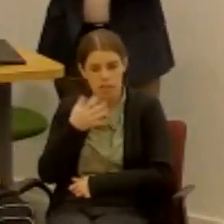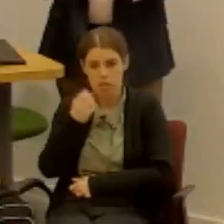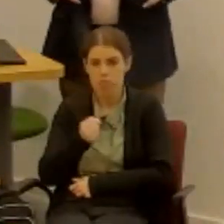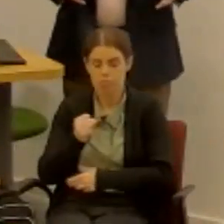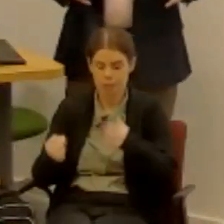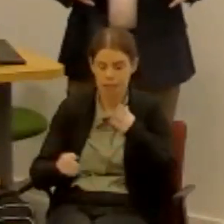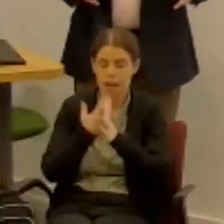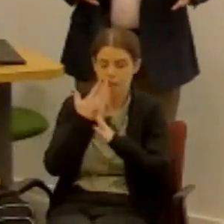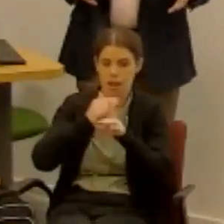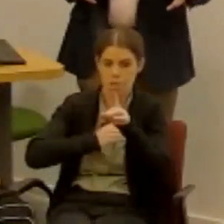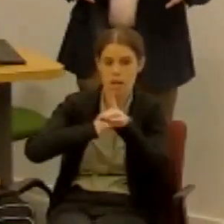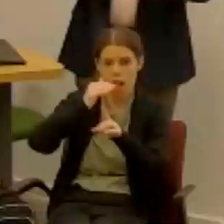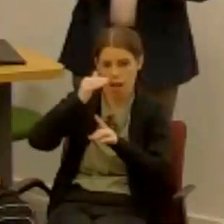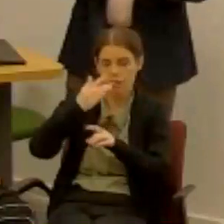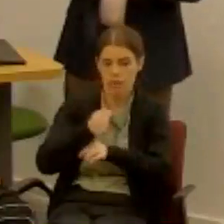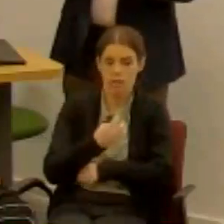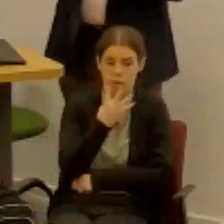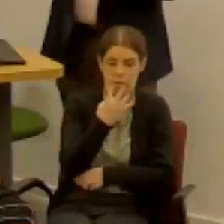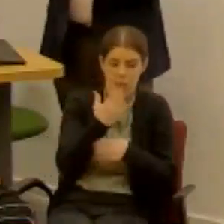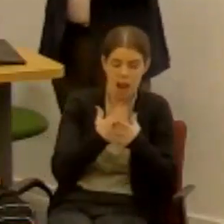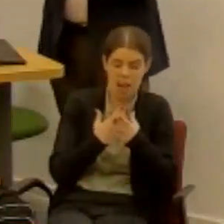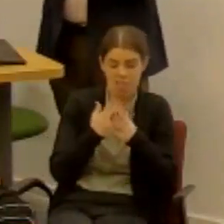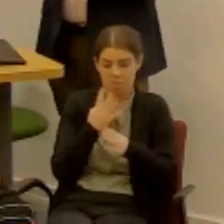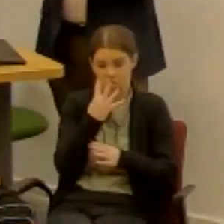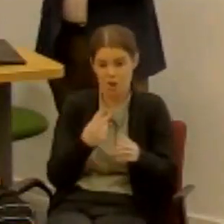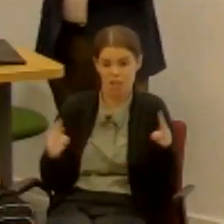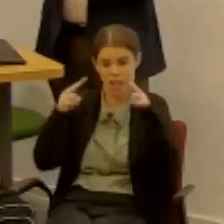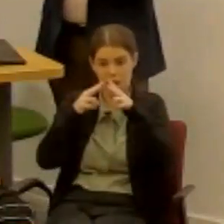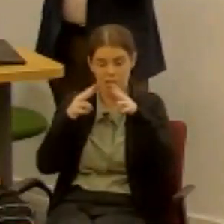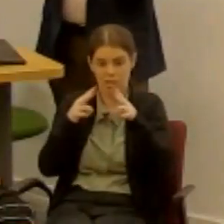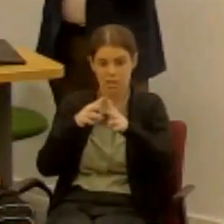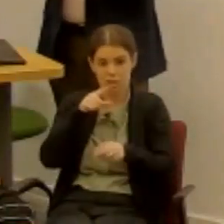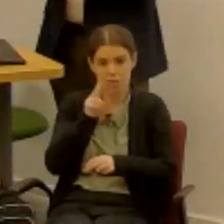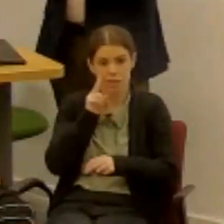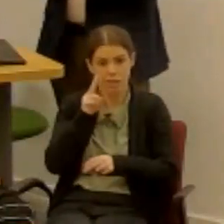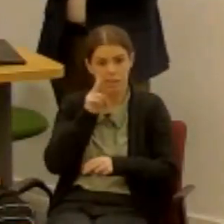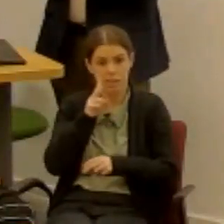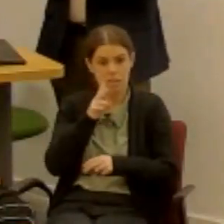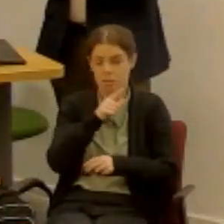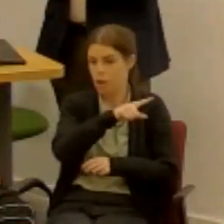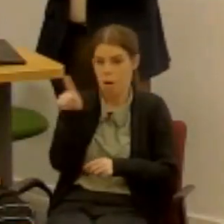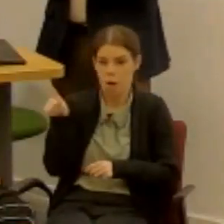much higher than we'd expect, but 4 and a half times higher that we would see in our matched population group.